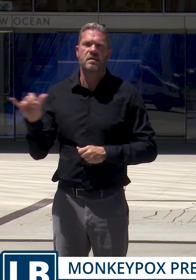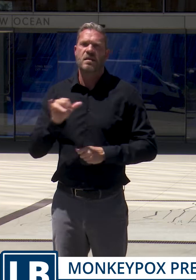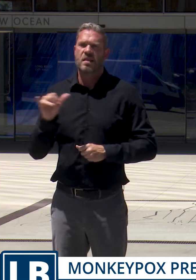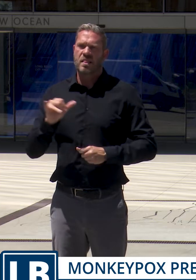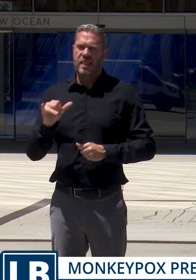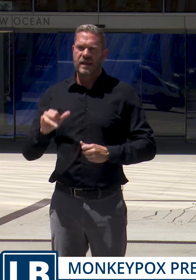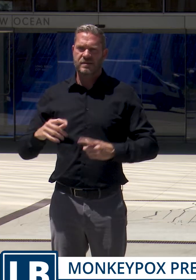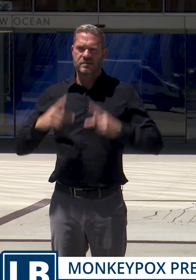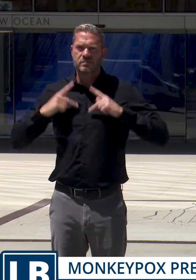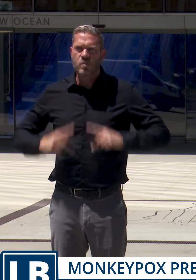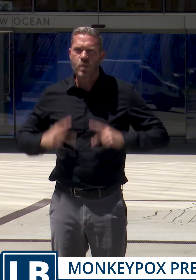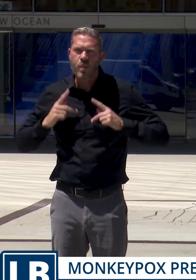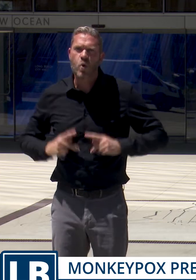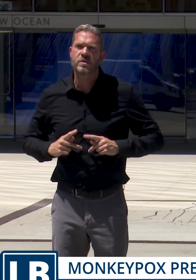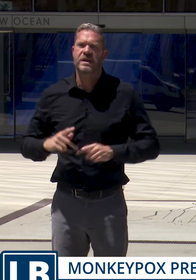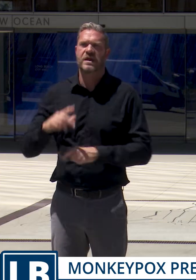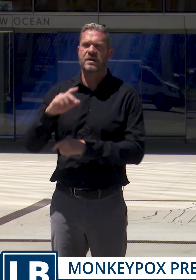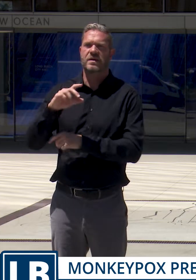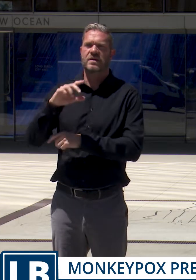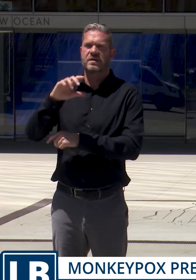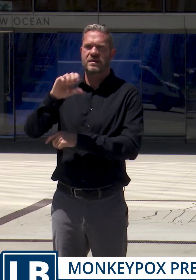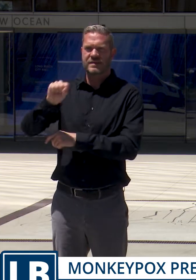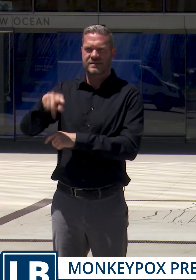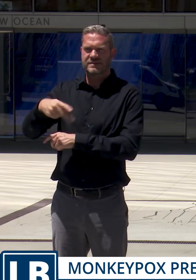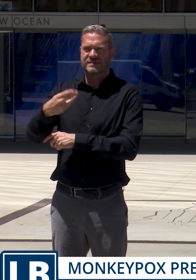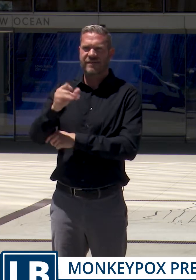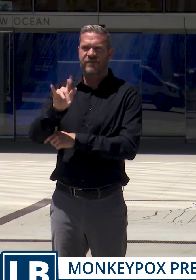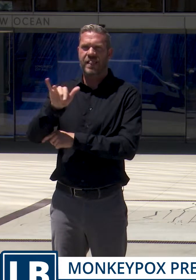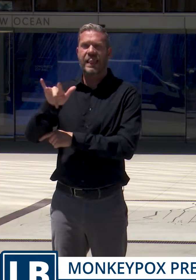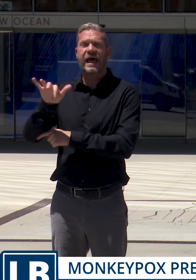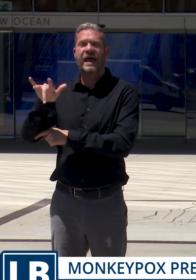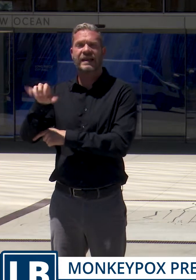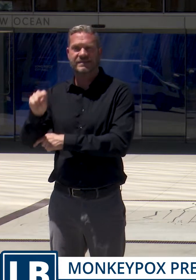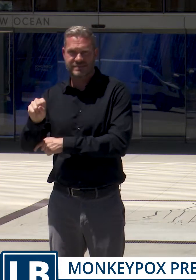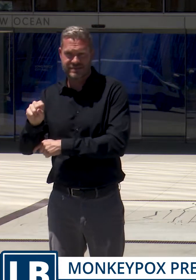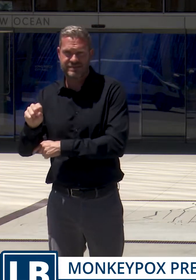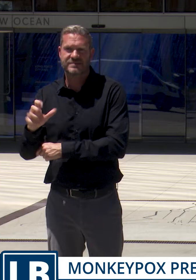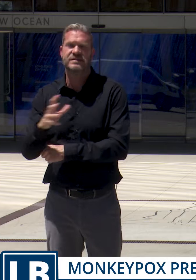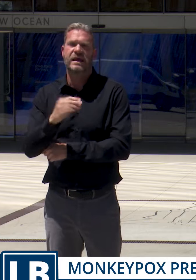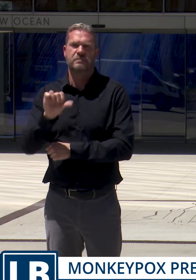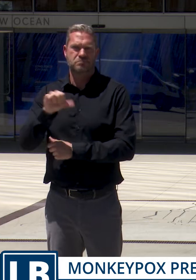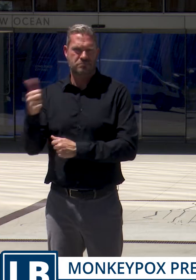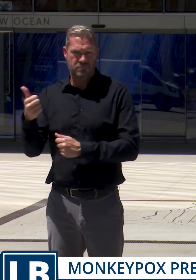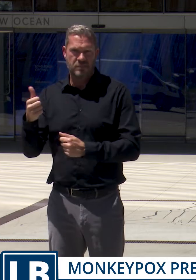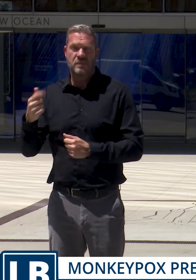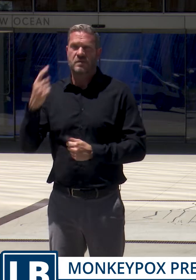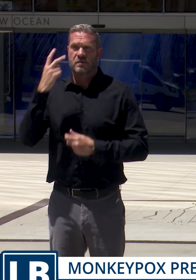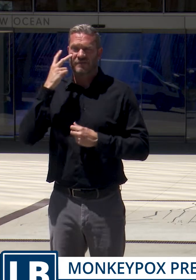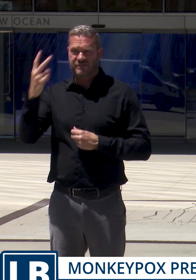monkey pox can spread from person to person through direct contact with the monkey pox rash